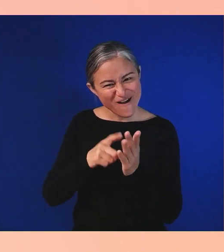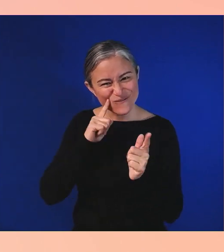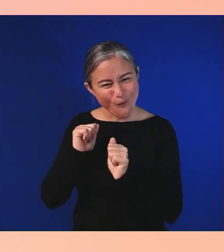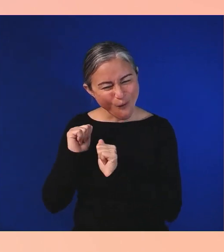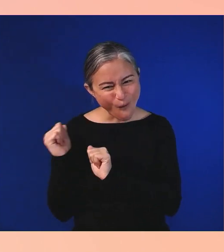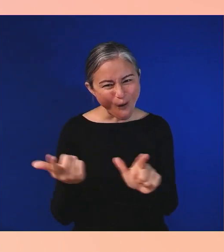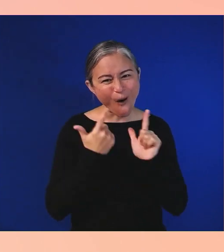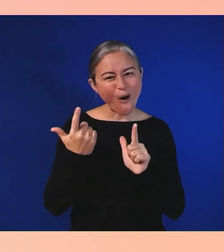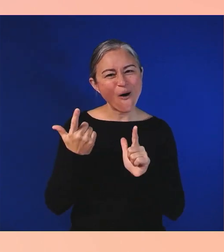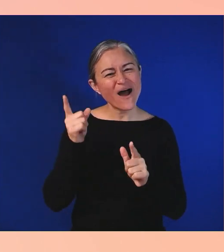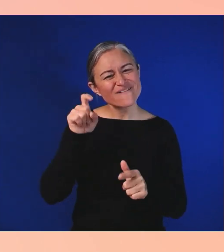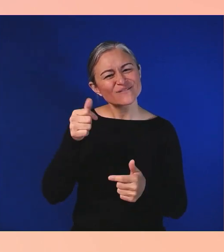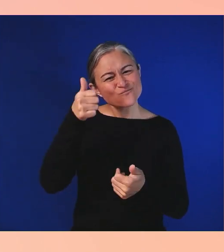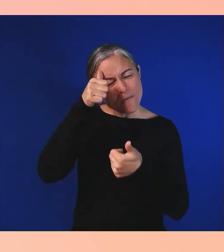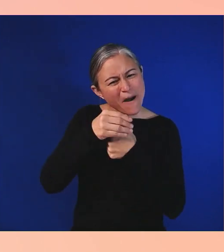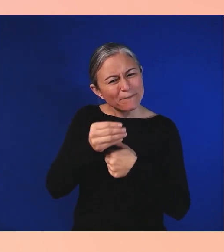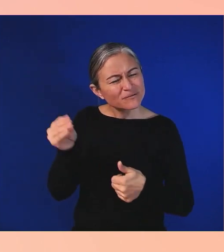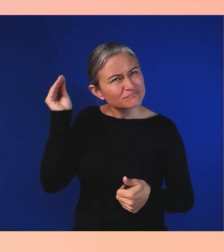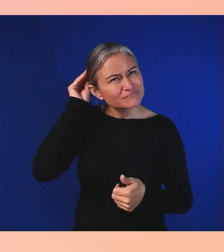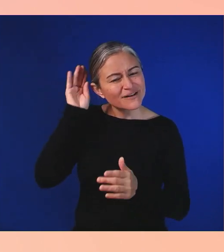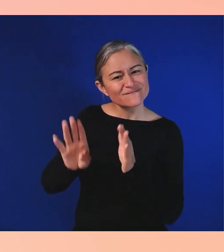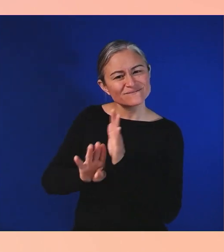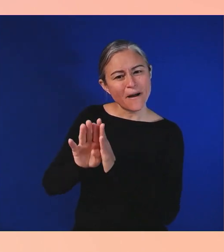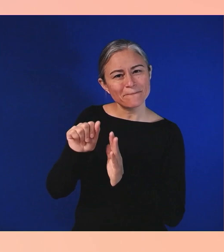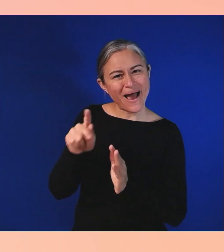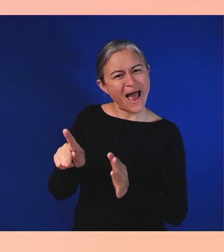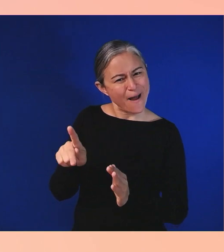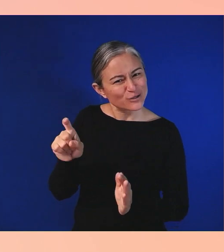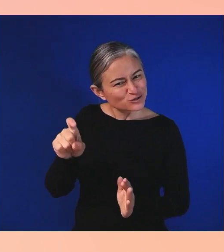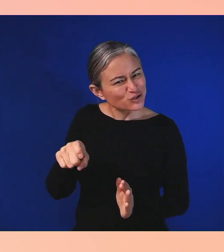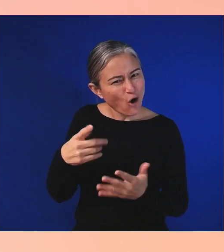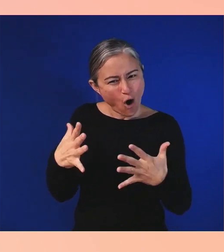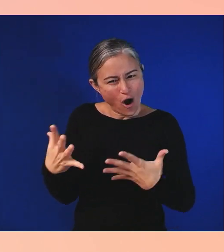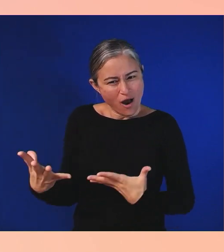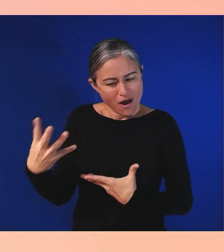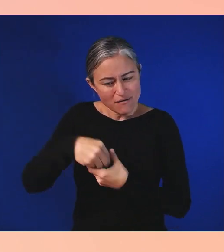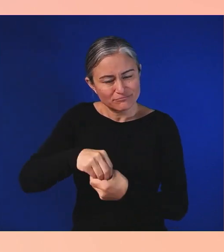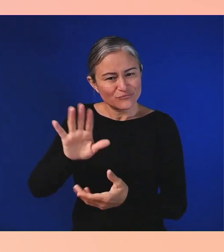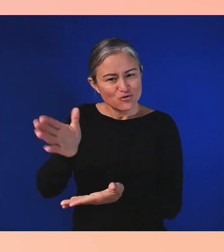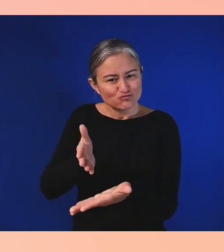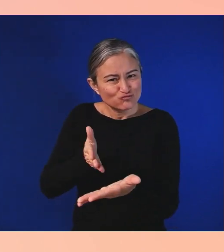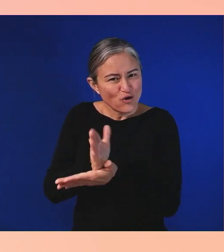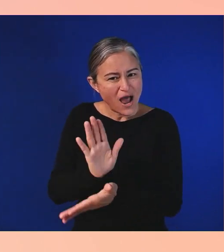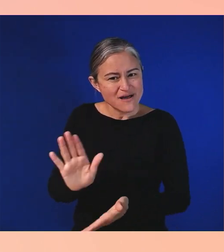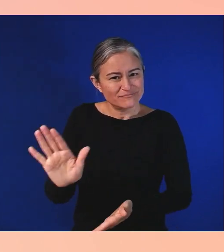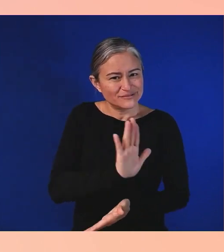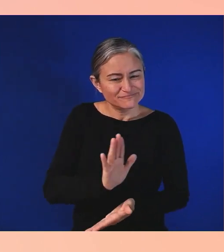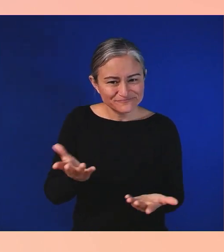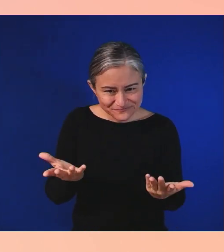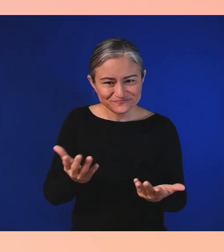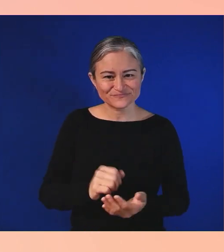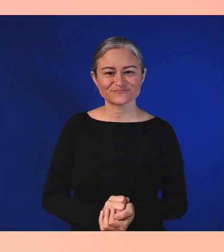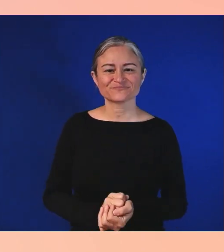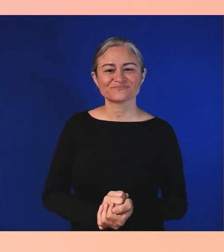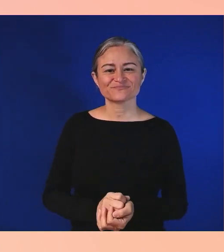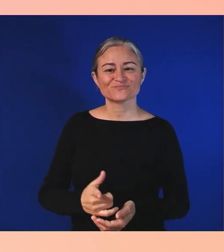our app is built with differently able in mind, it leads to lot of innovations and inventions.